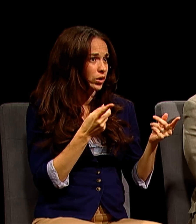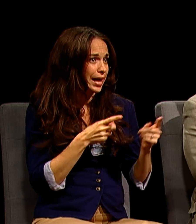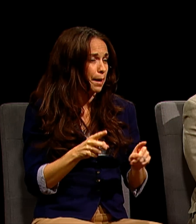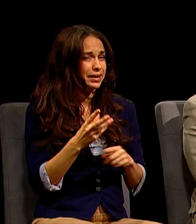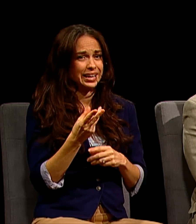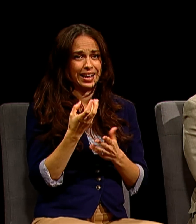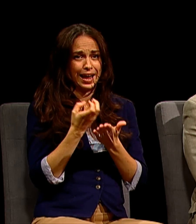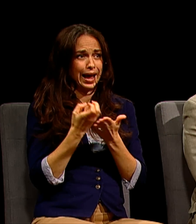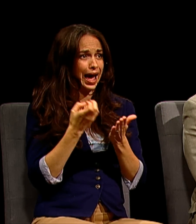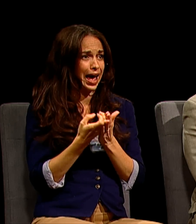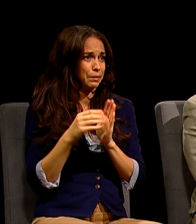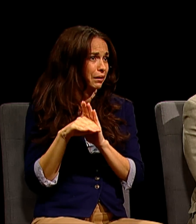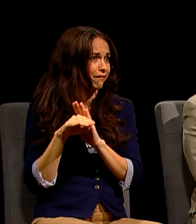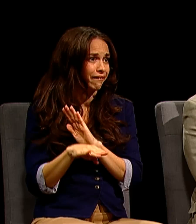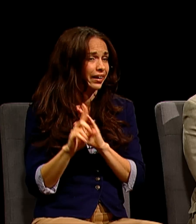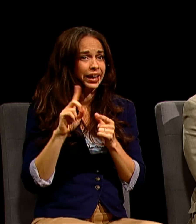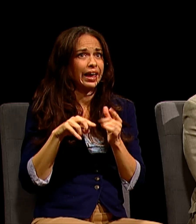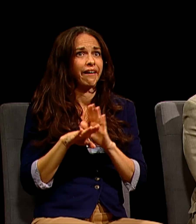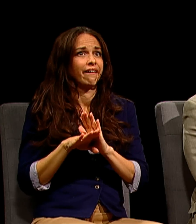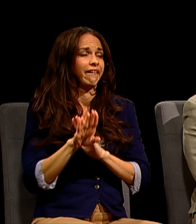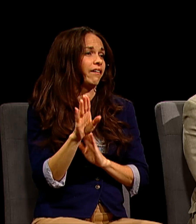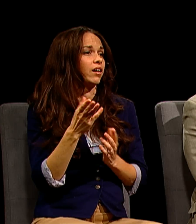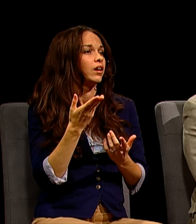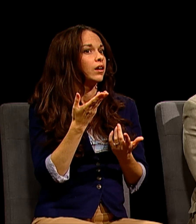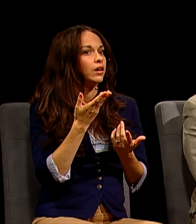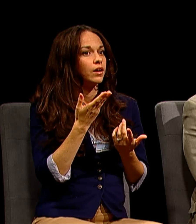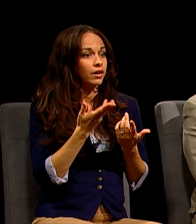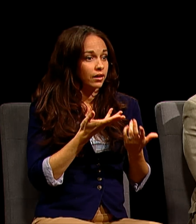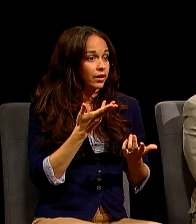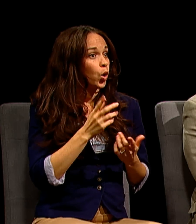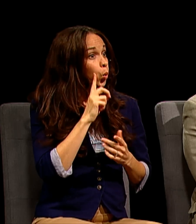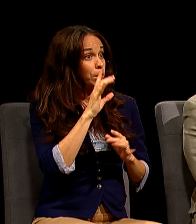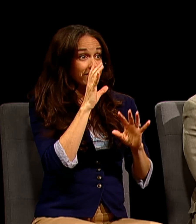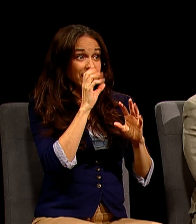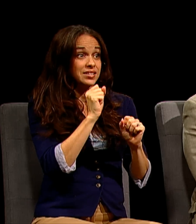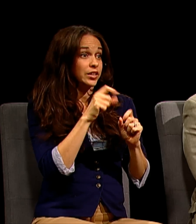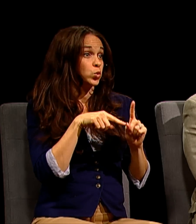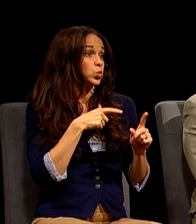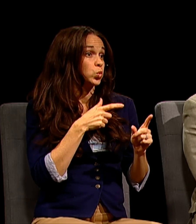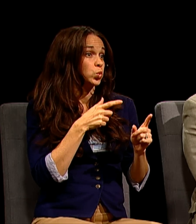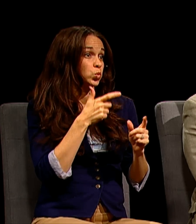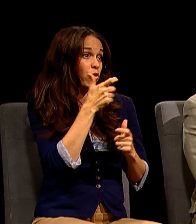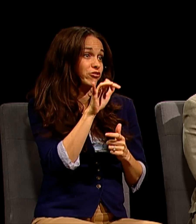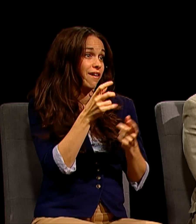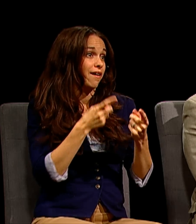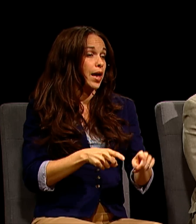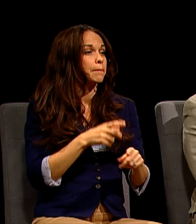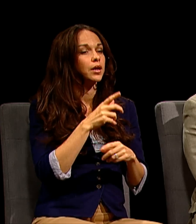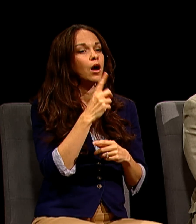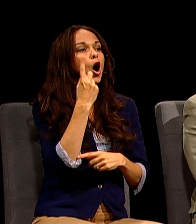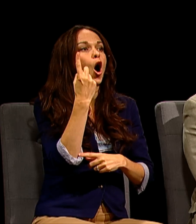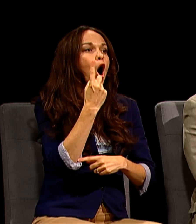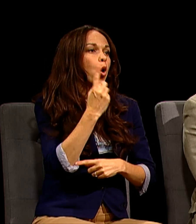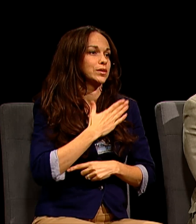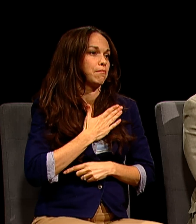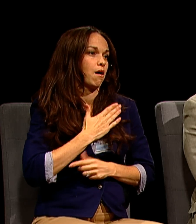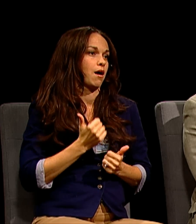can seem to get jump started, it's going to be fascinating to watch. And you know, always in my life, I've covered